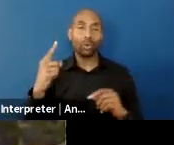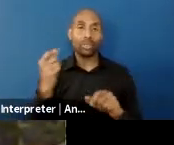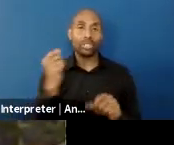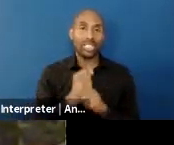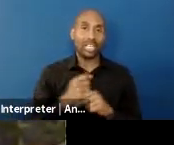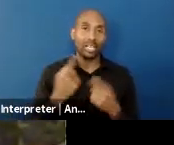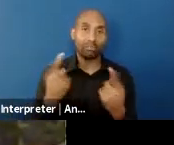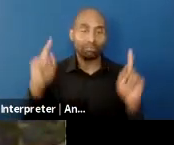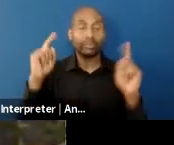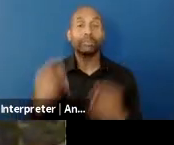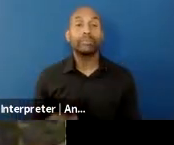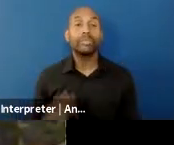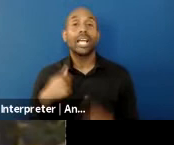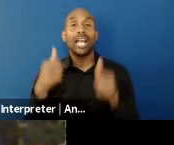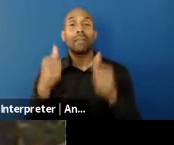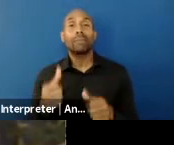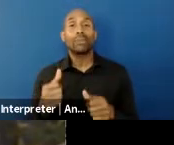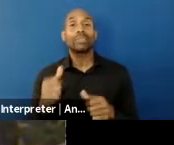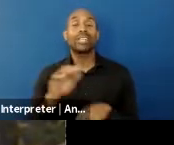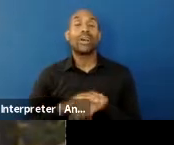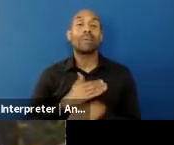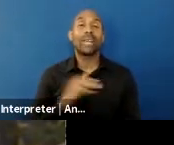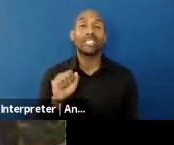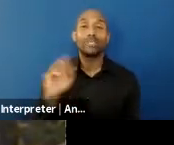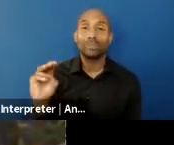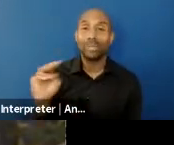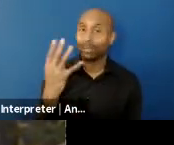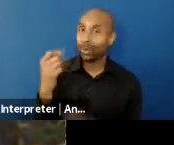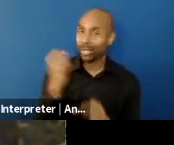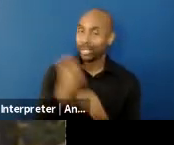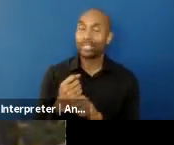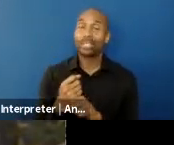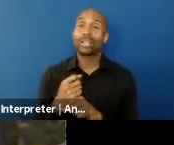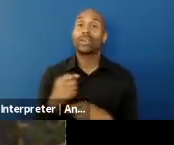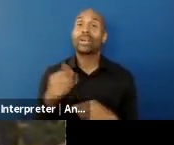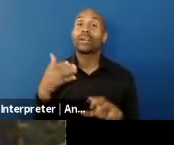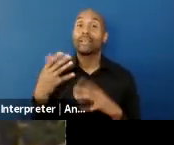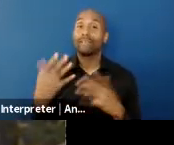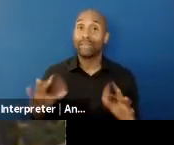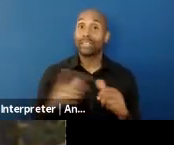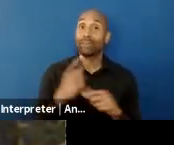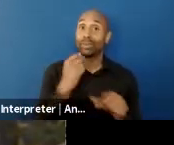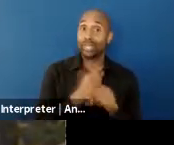I posted something on social media four years ago after my first year in business.